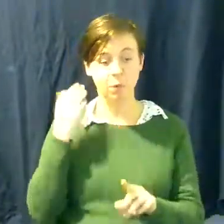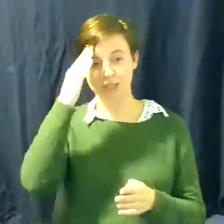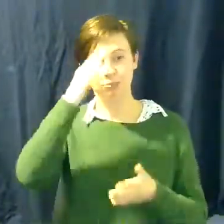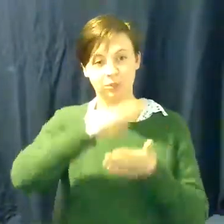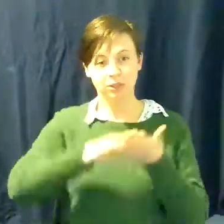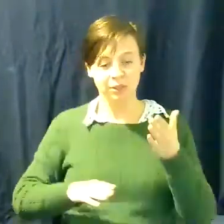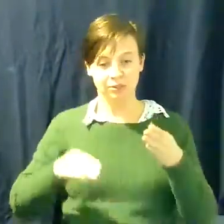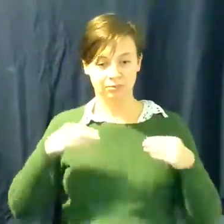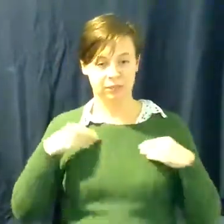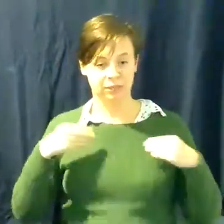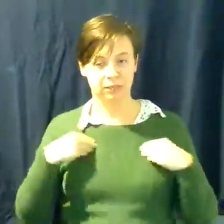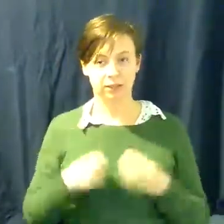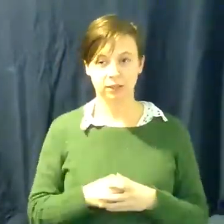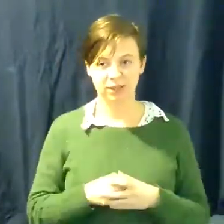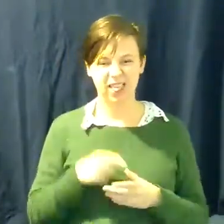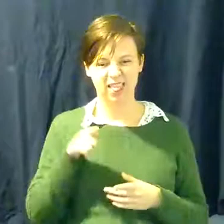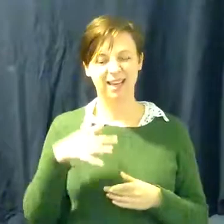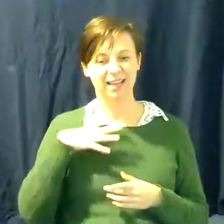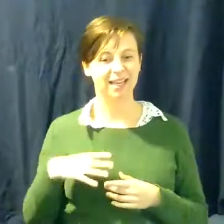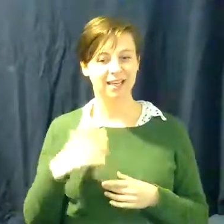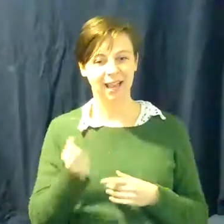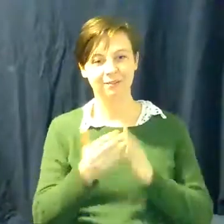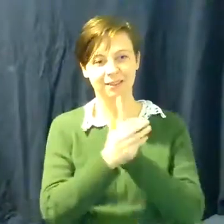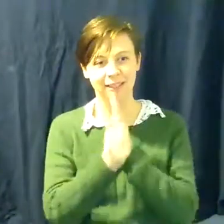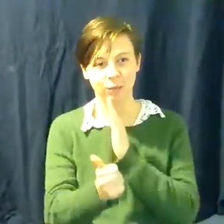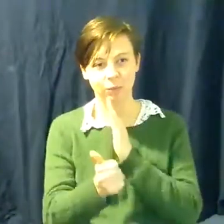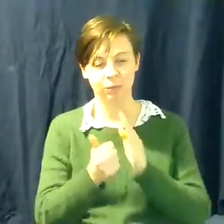signing person, a deaf signing person that has set up a